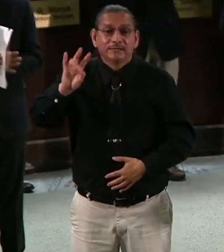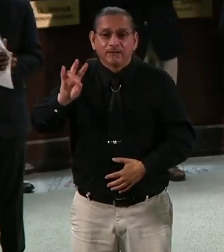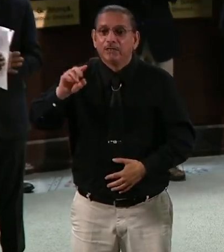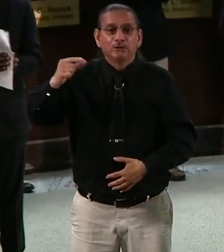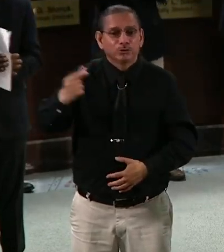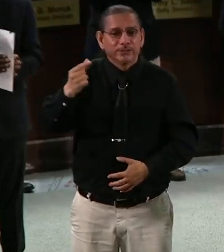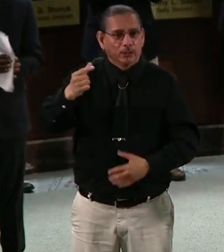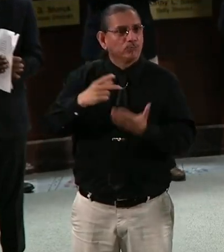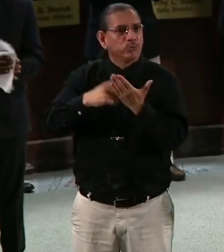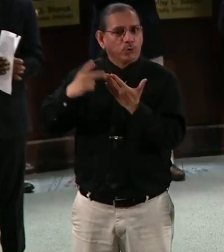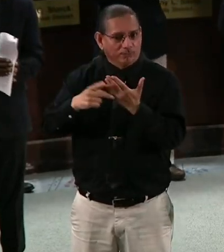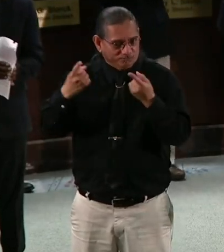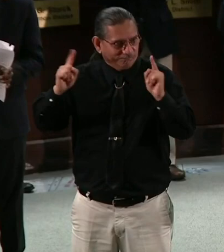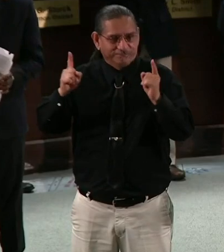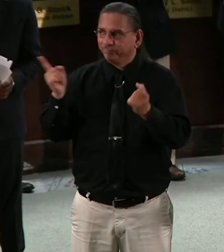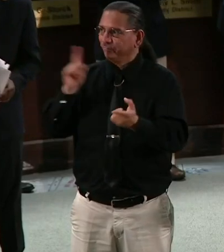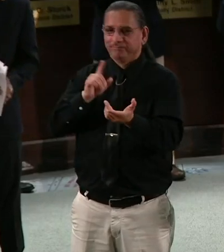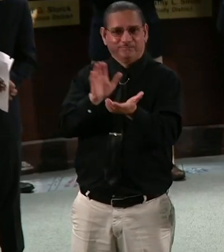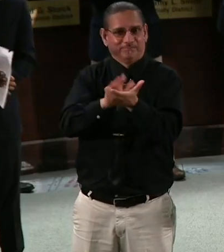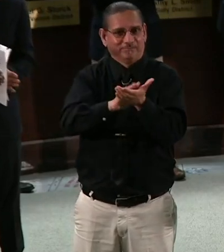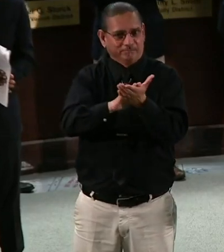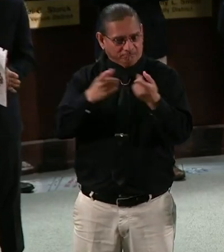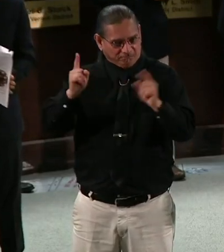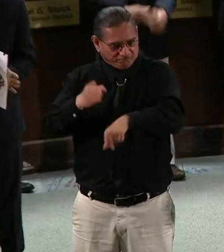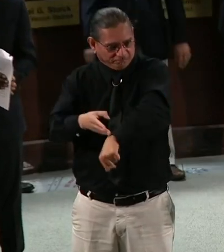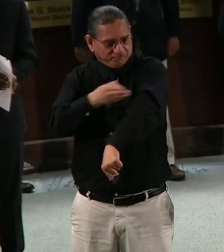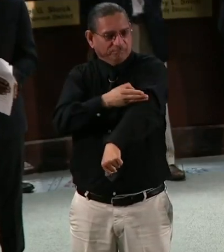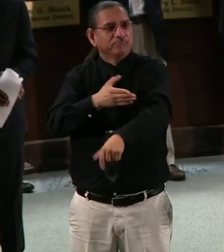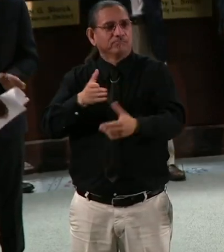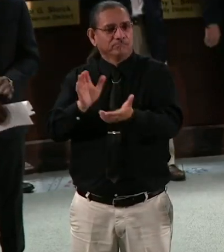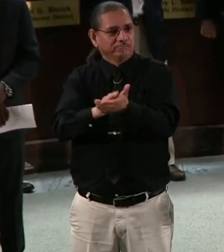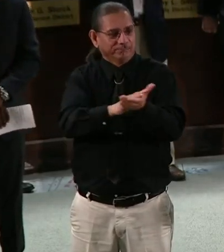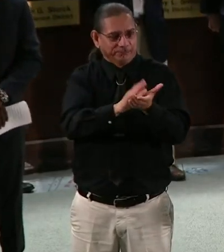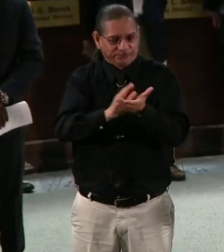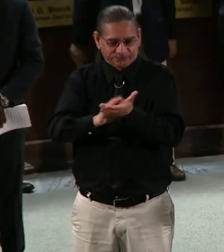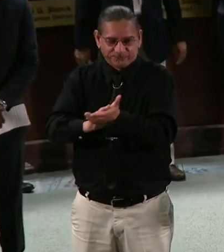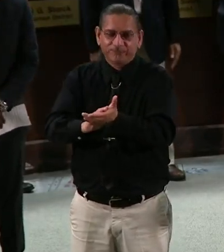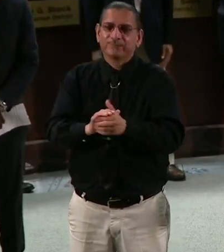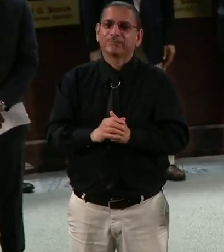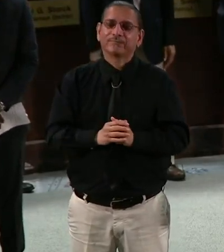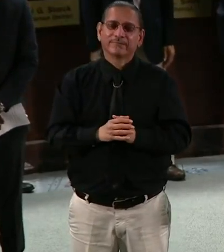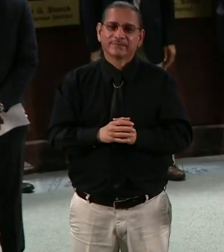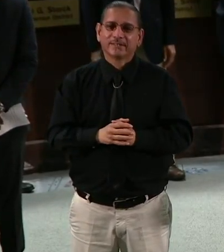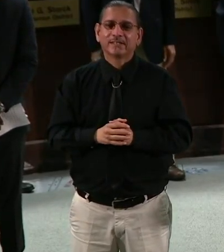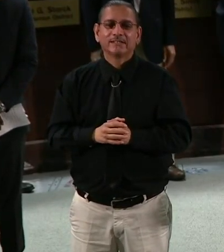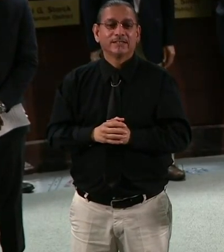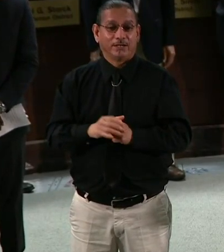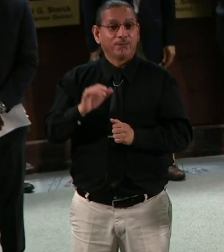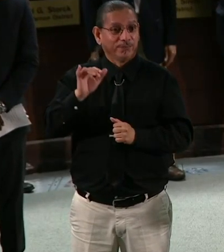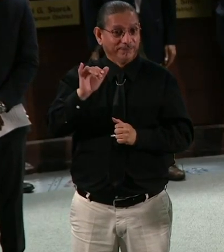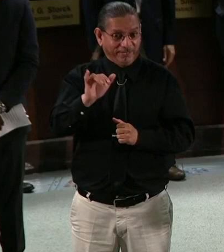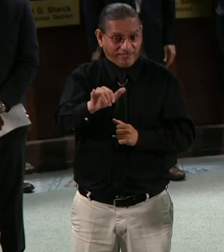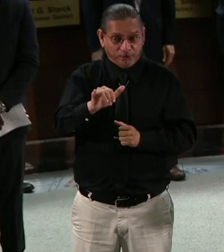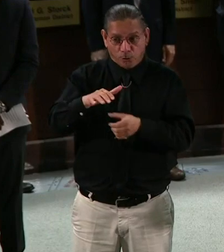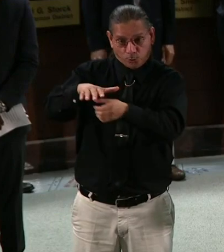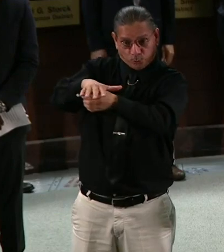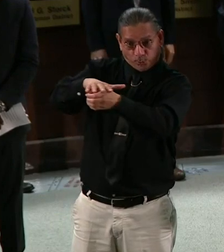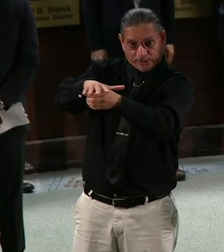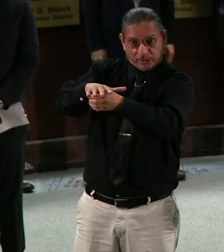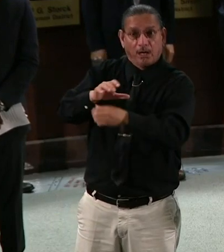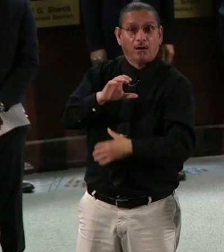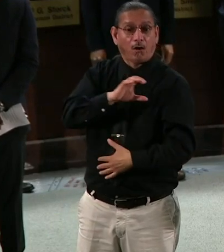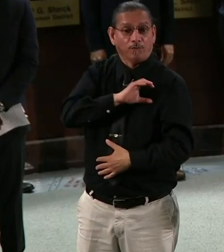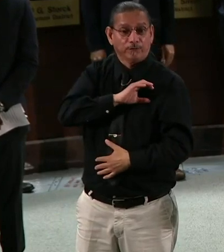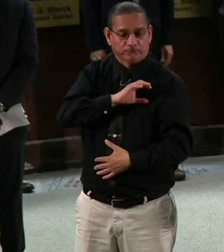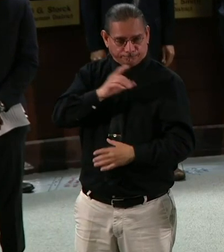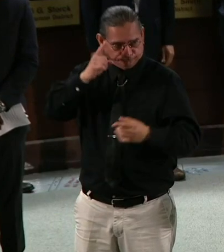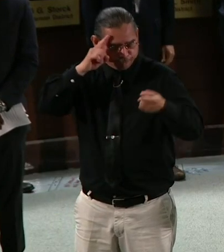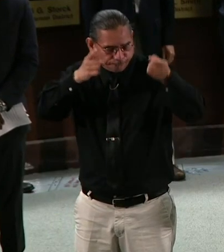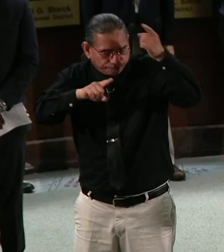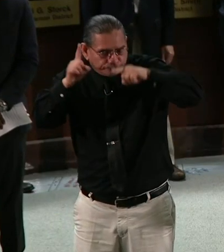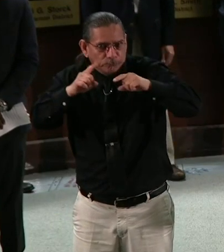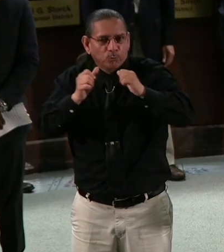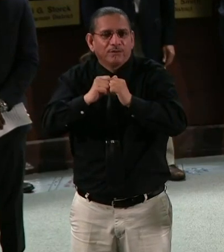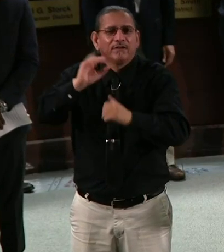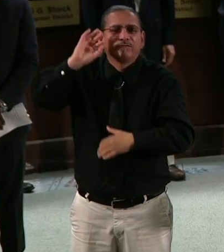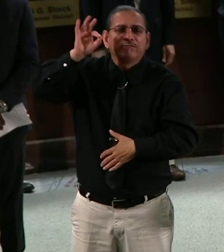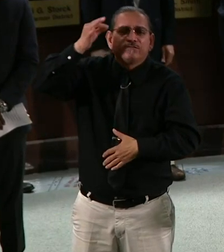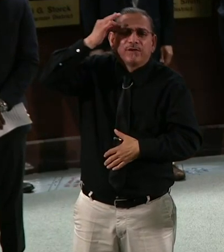PROGRAM. IN WHICH LOCAL LAW